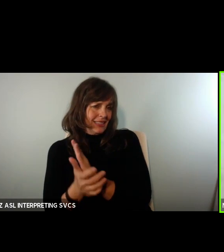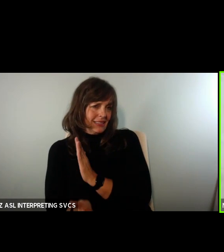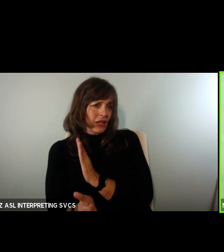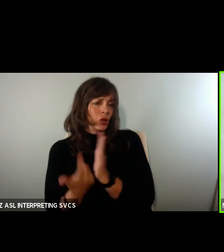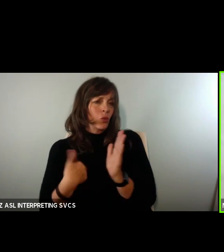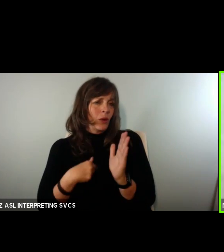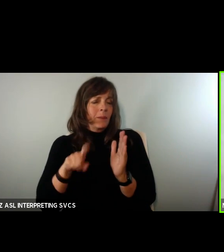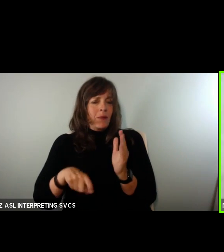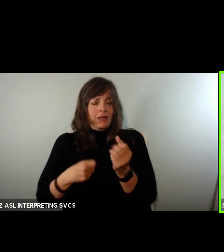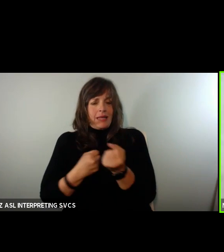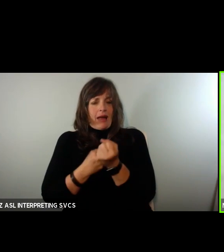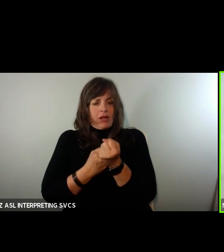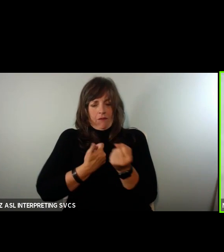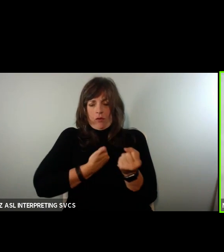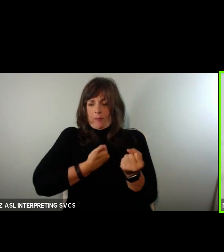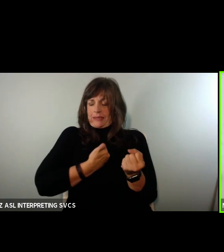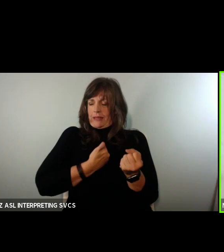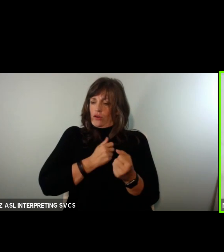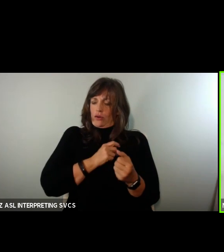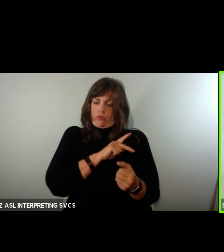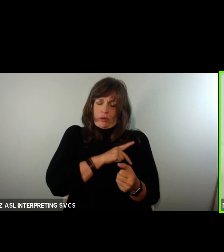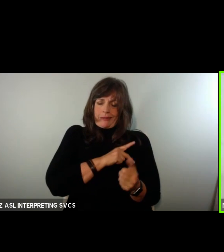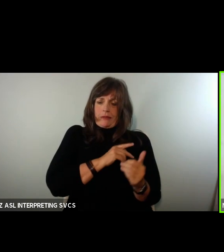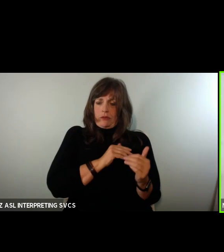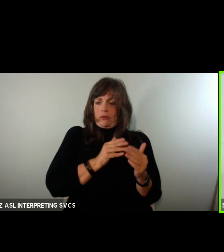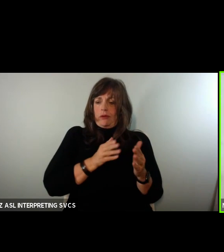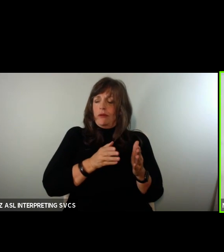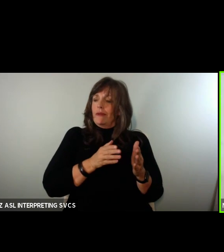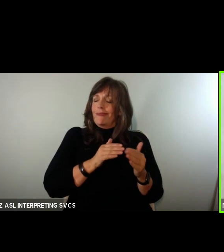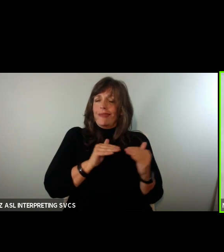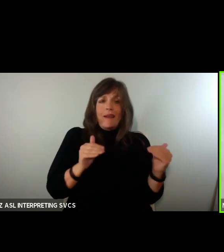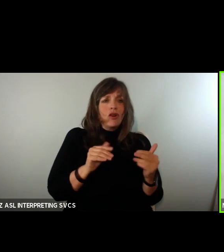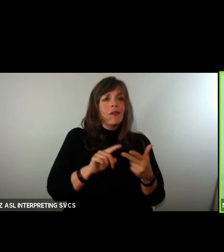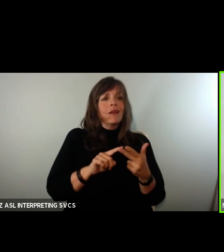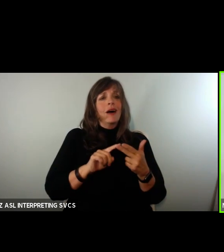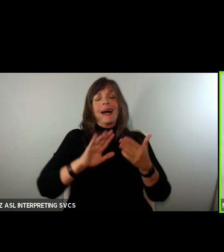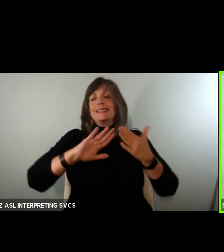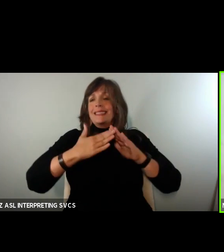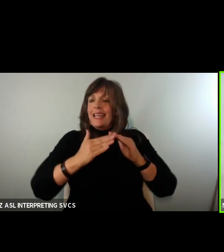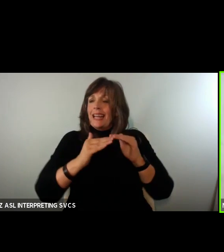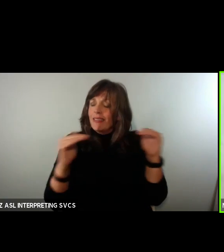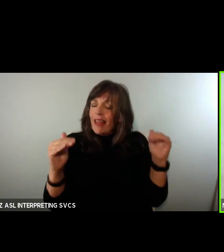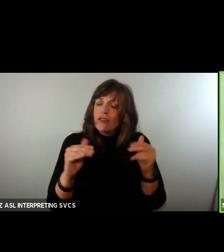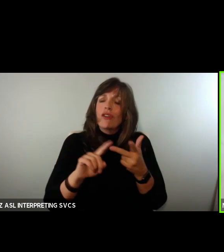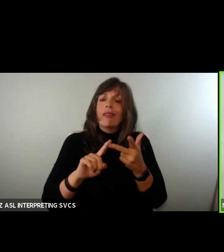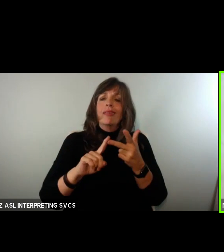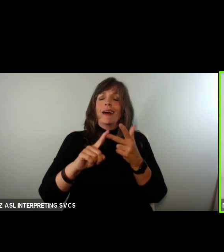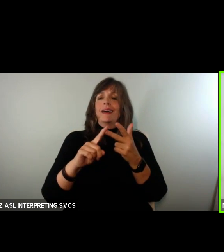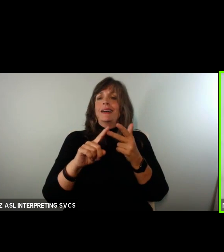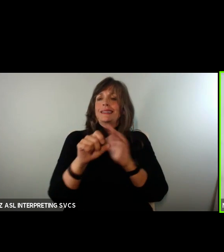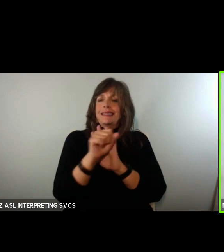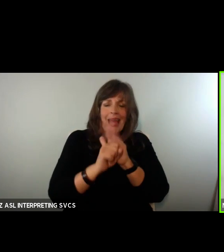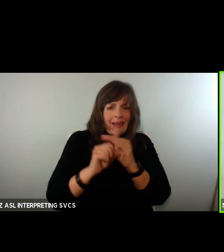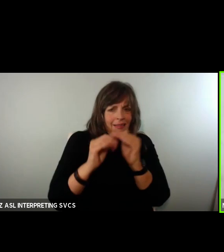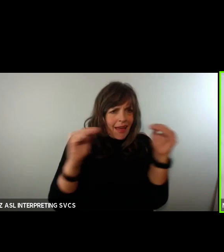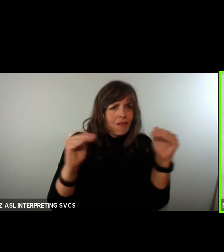We have to advocate on a citywide level, we have to advocate on a state-level, and we have to advocate on a national level.